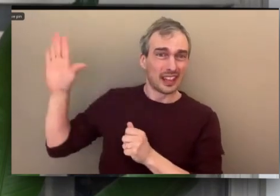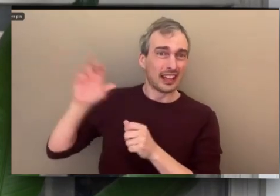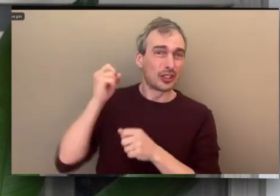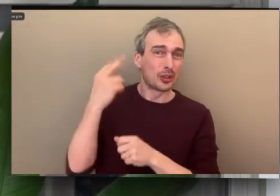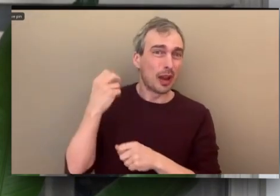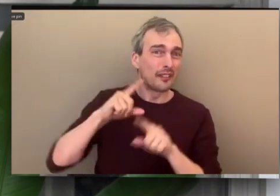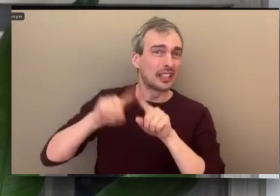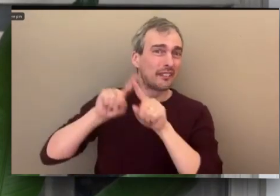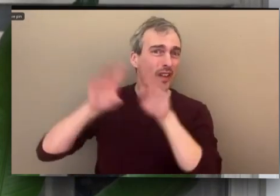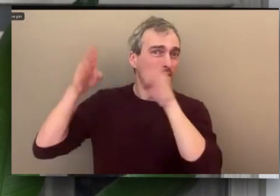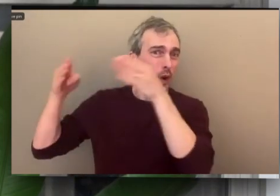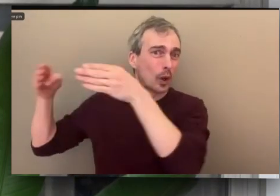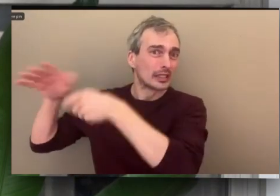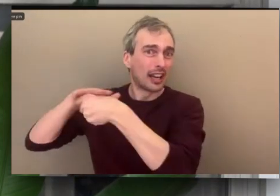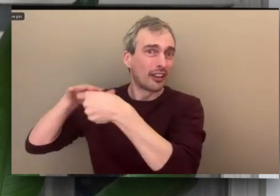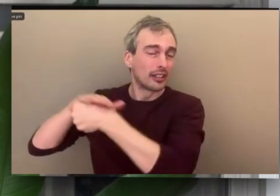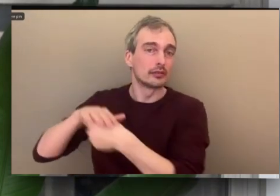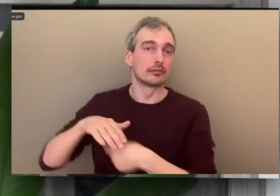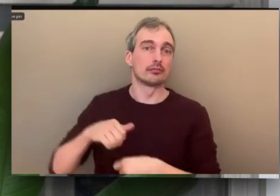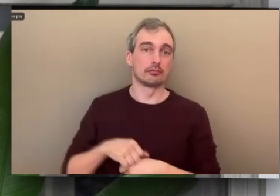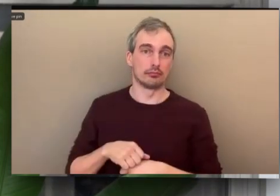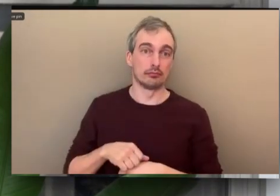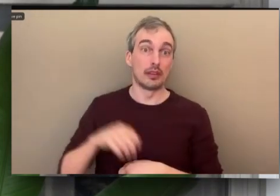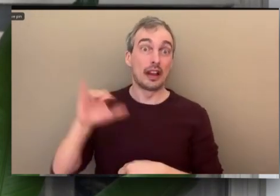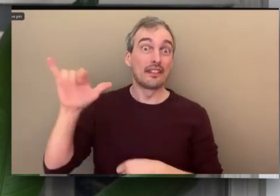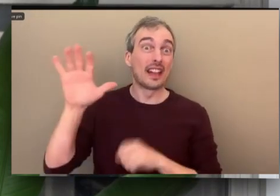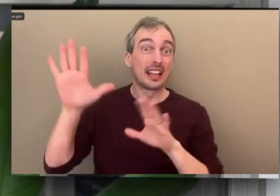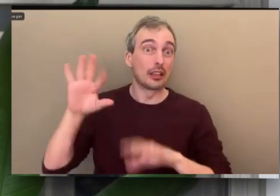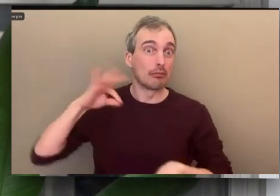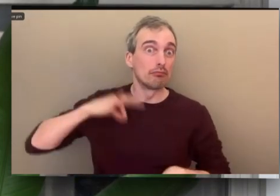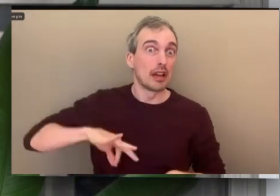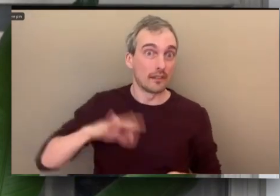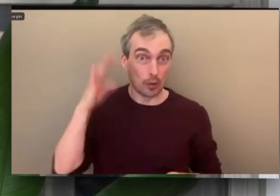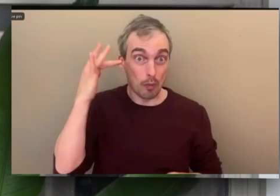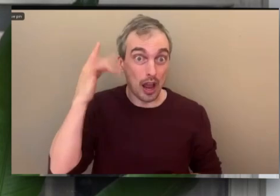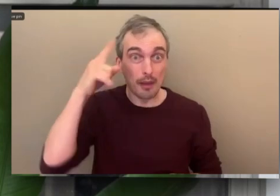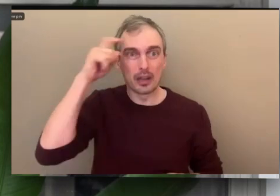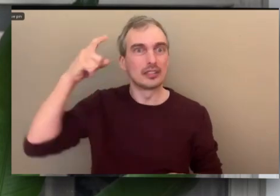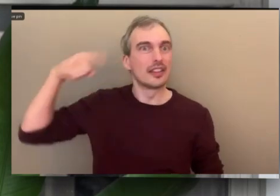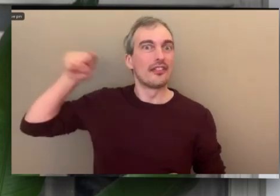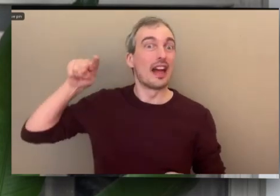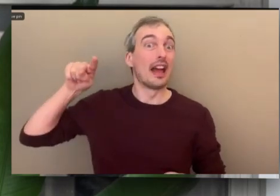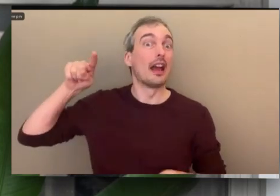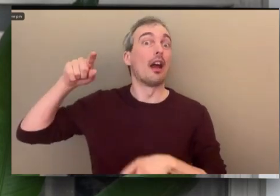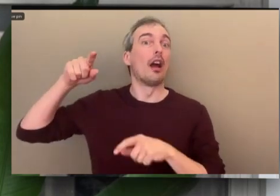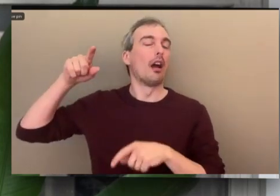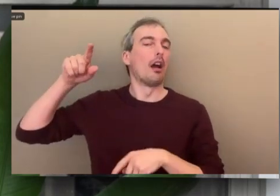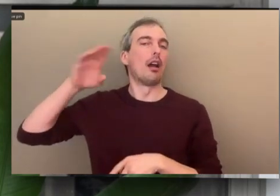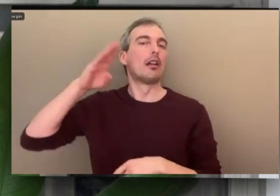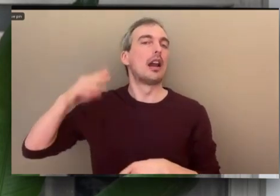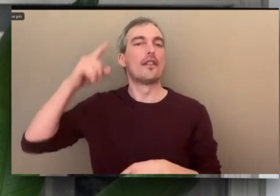until my team was part of that. And guess what? They've all become our advocates. And they've really pushed it.